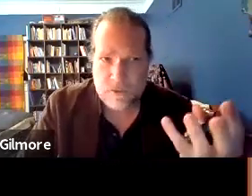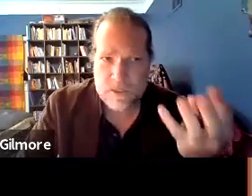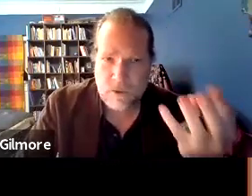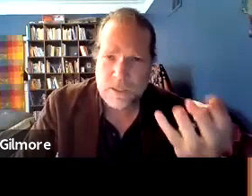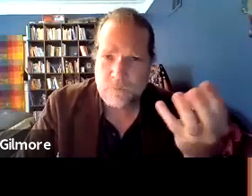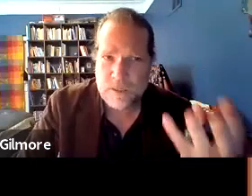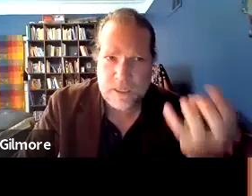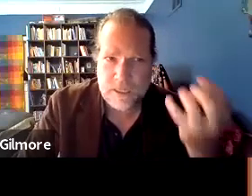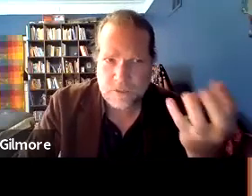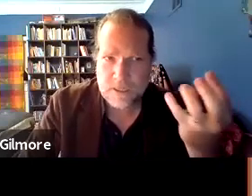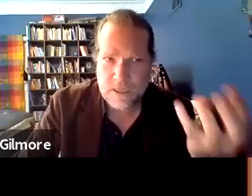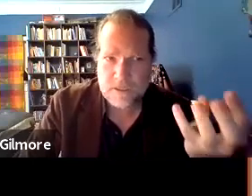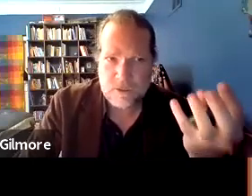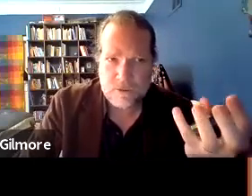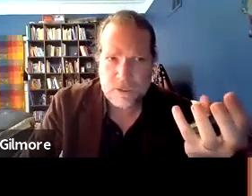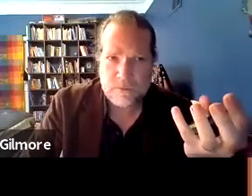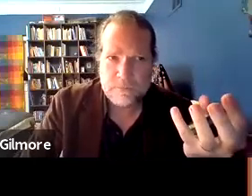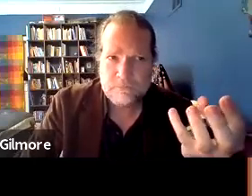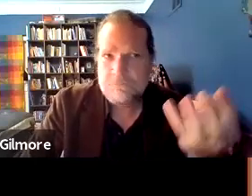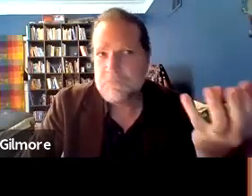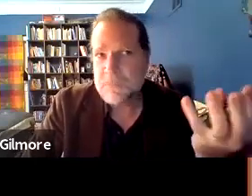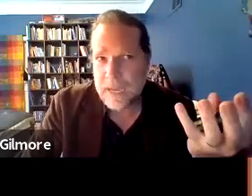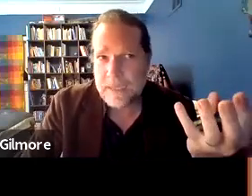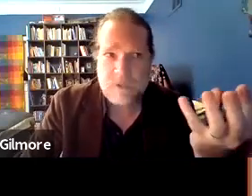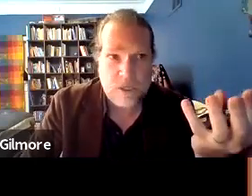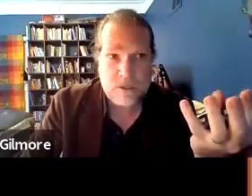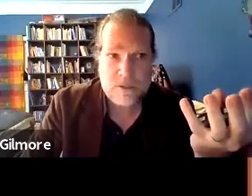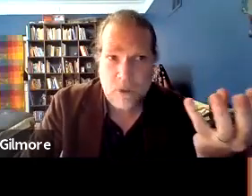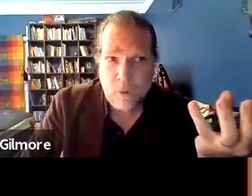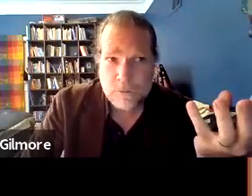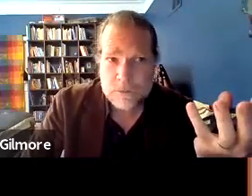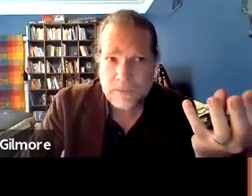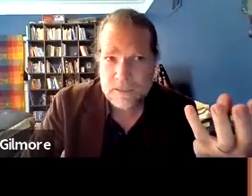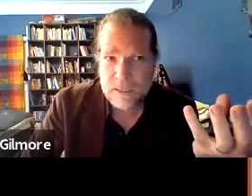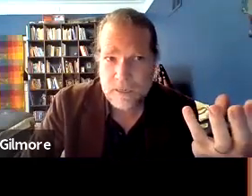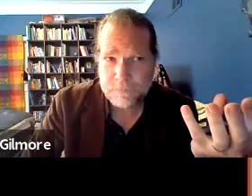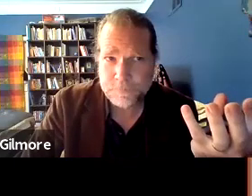country is only really under the Constitution. nine years old at this time,